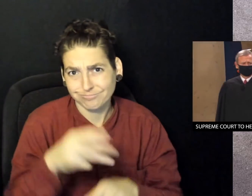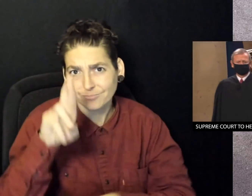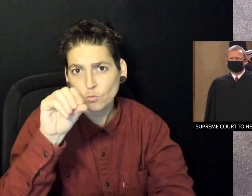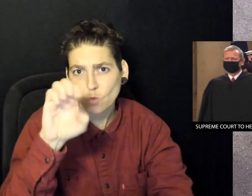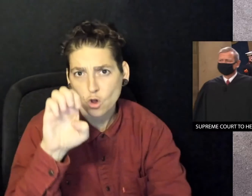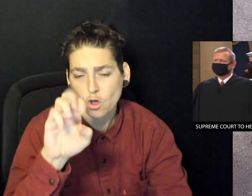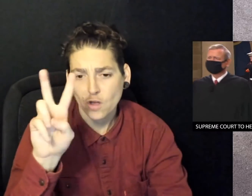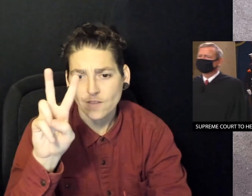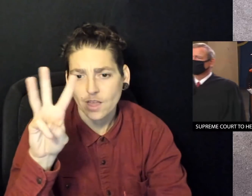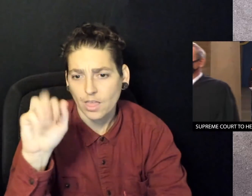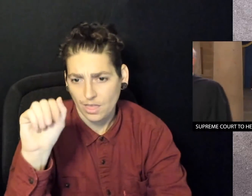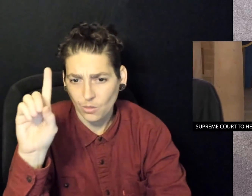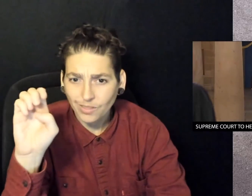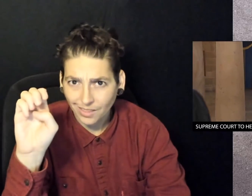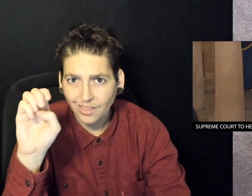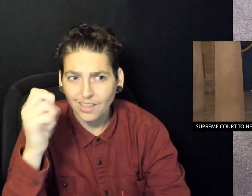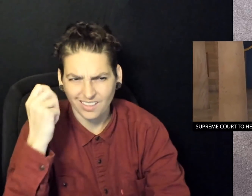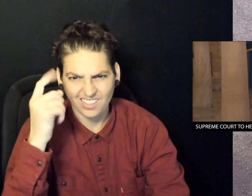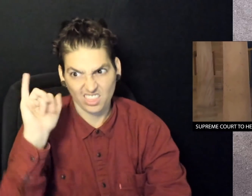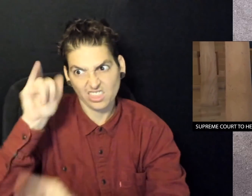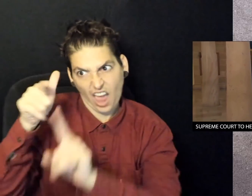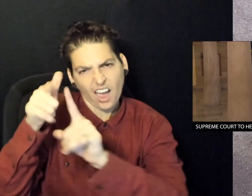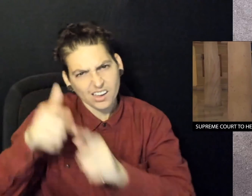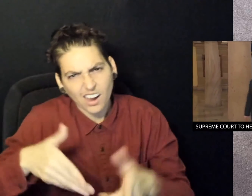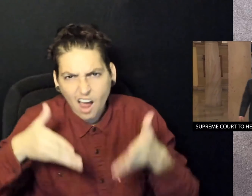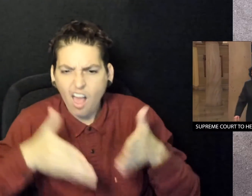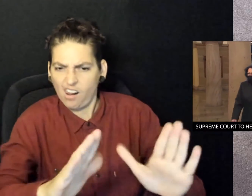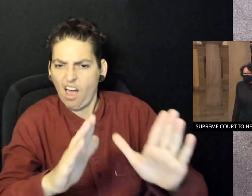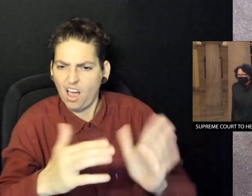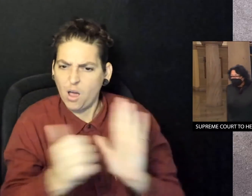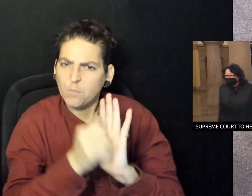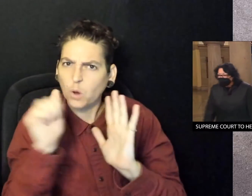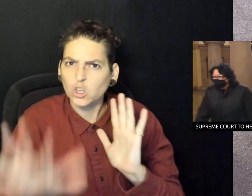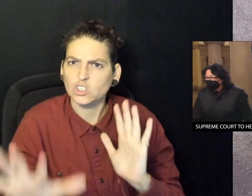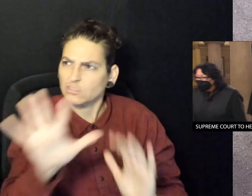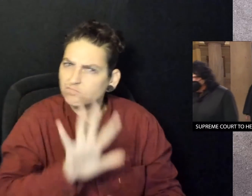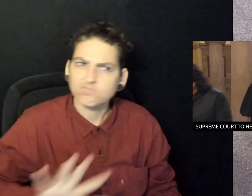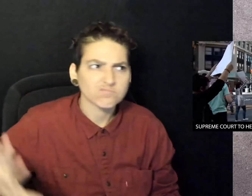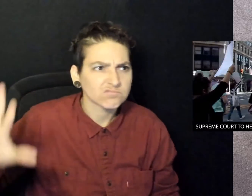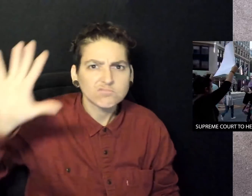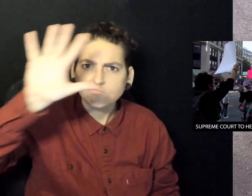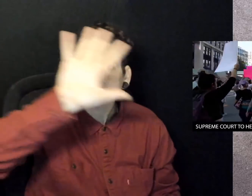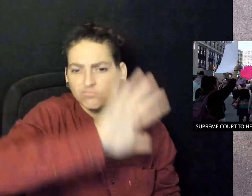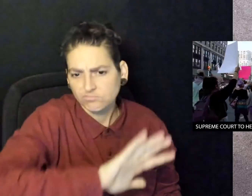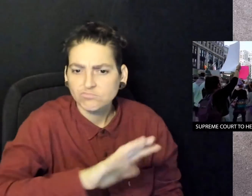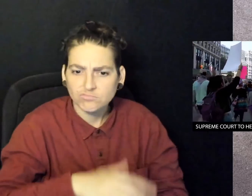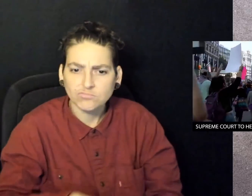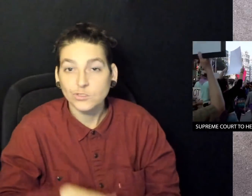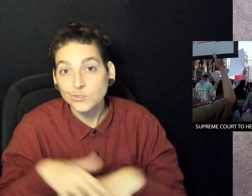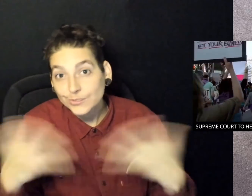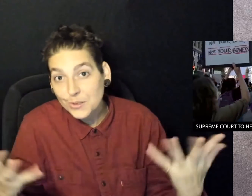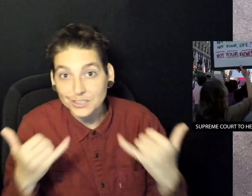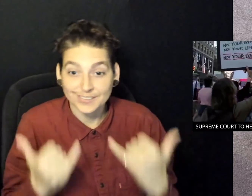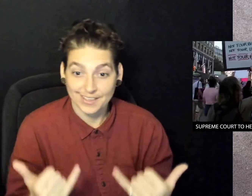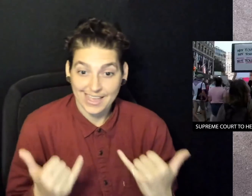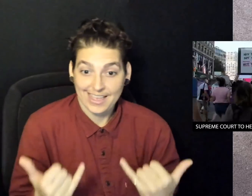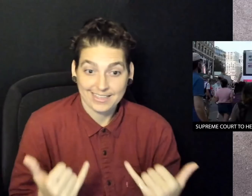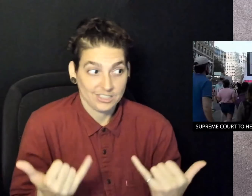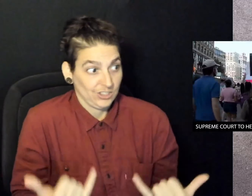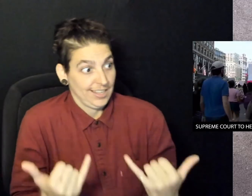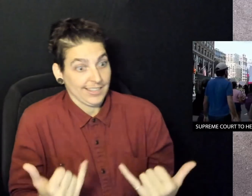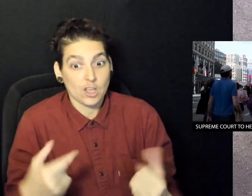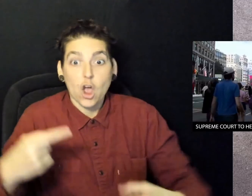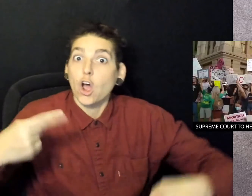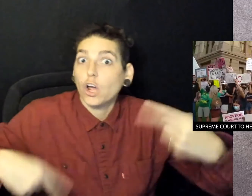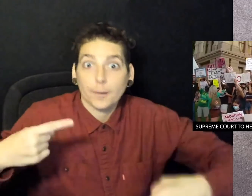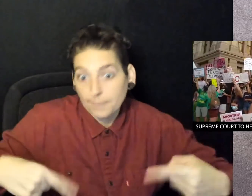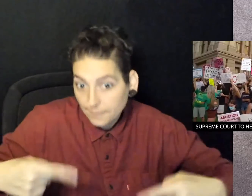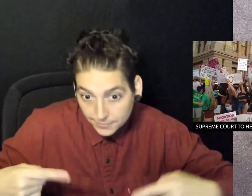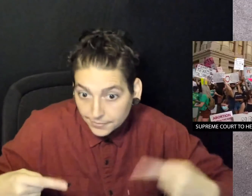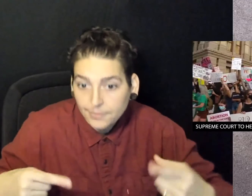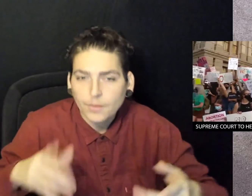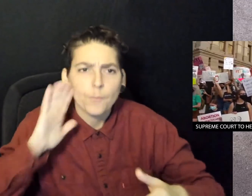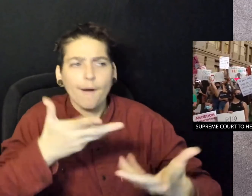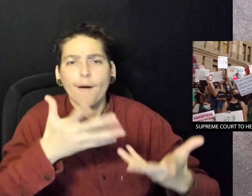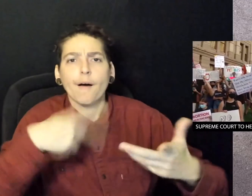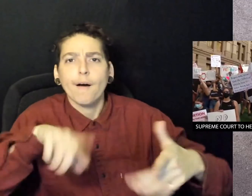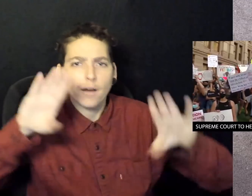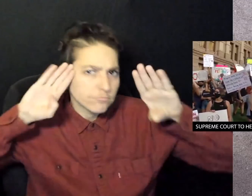the law conflicts with Roe versus Wade which legalized abortion nationwide today's arguments